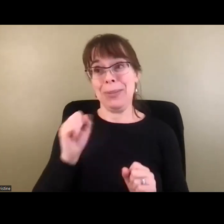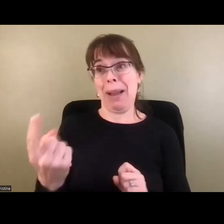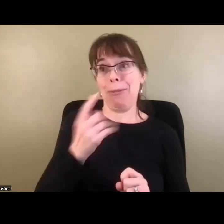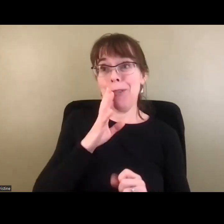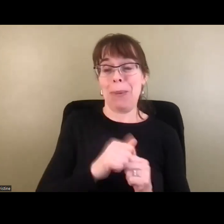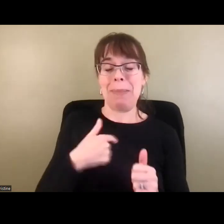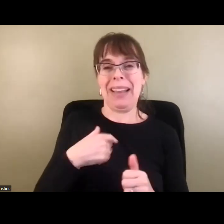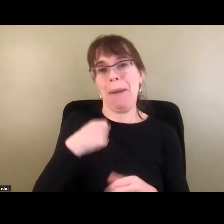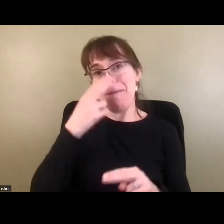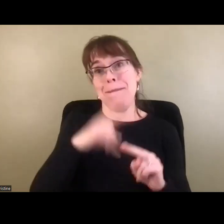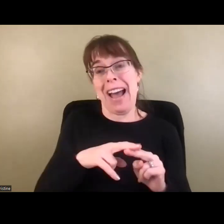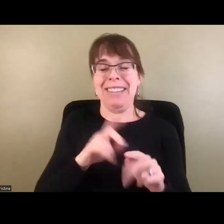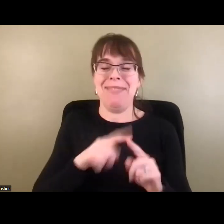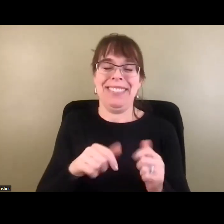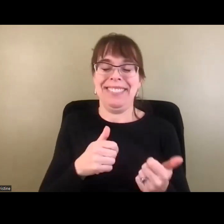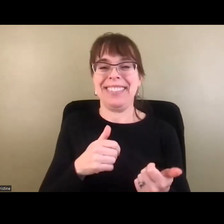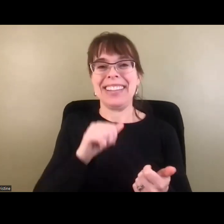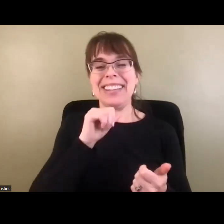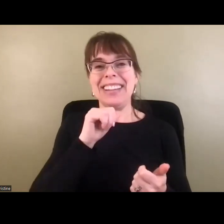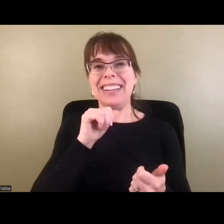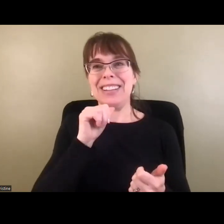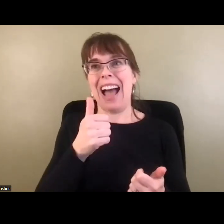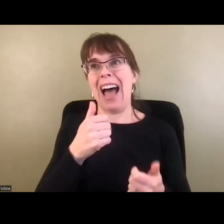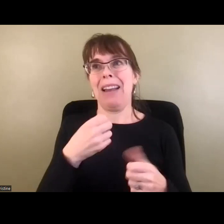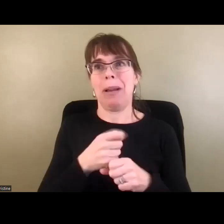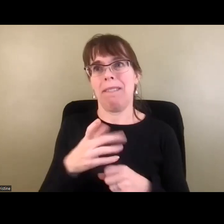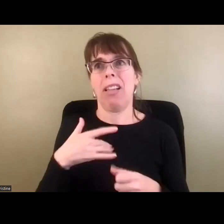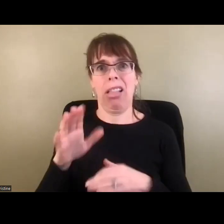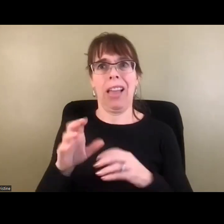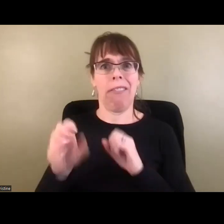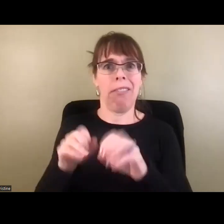I'll try not to be too much of a downer. So I'm gonna go ahead and share my screen.